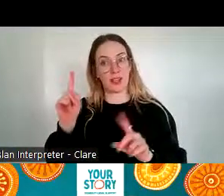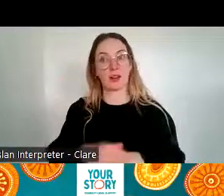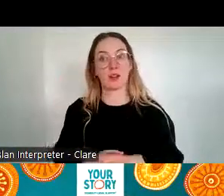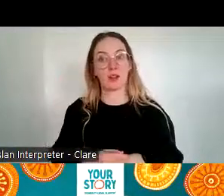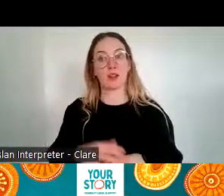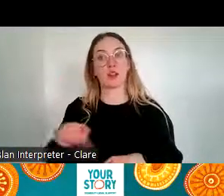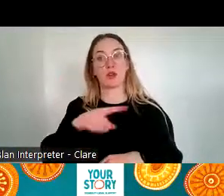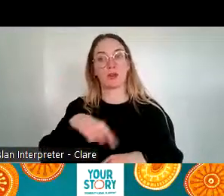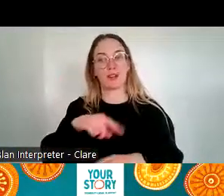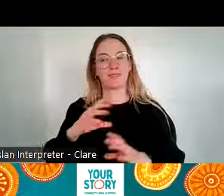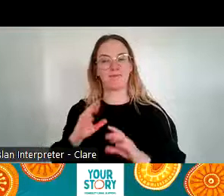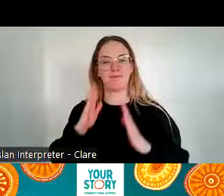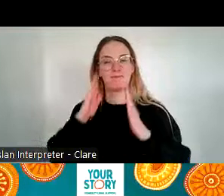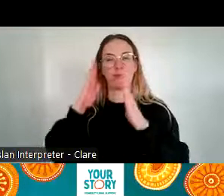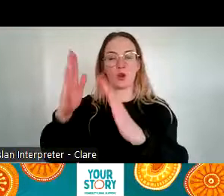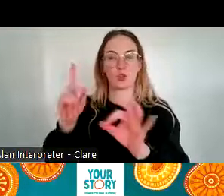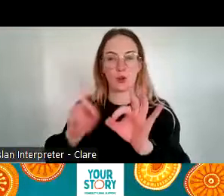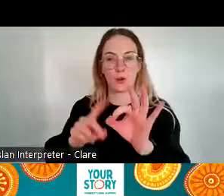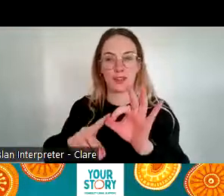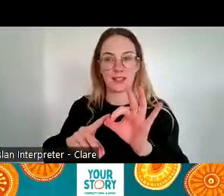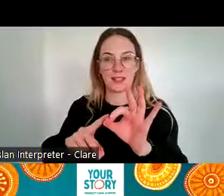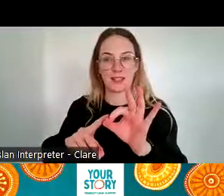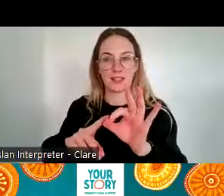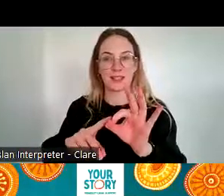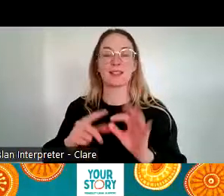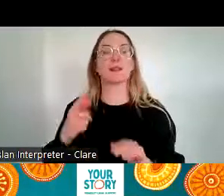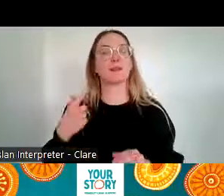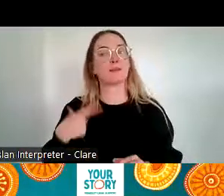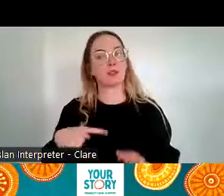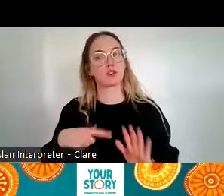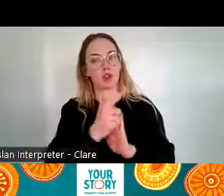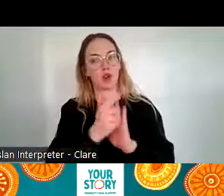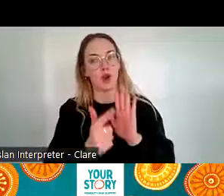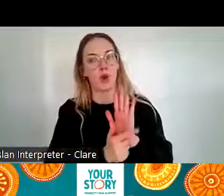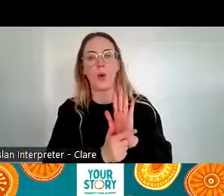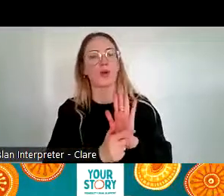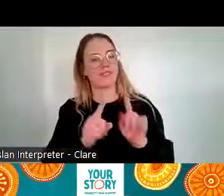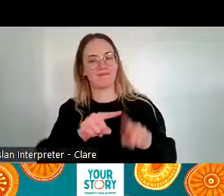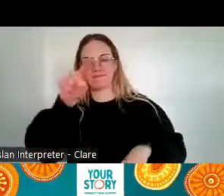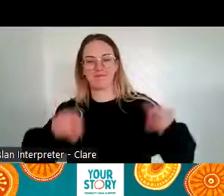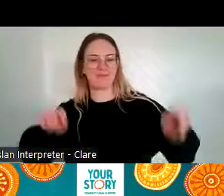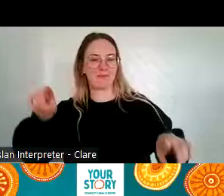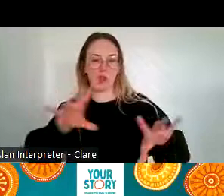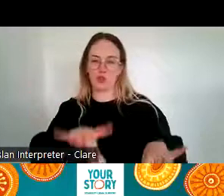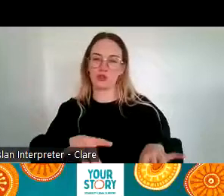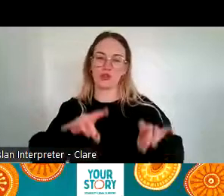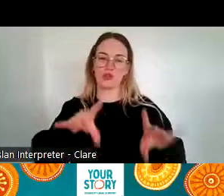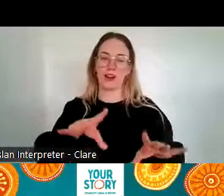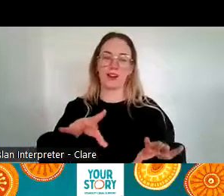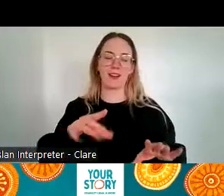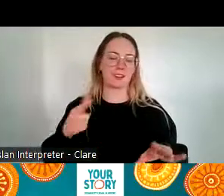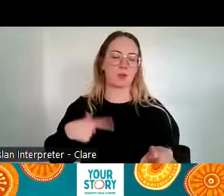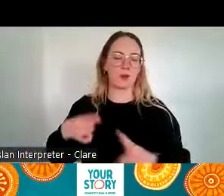because, as we mentioned before, the laws vary from State to State, but many of the principles